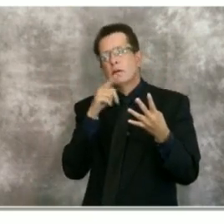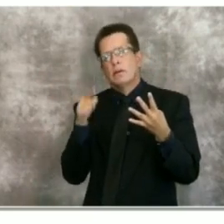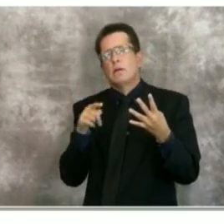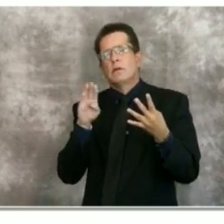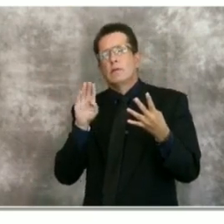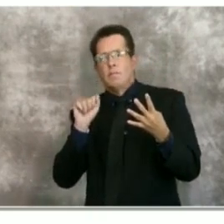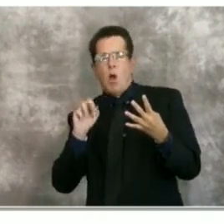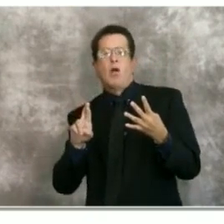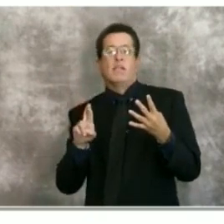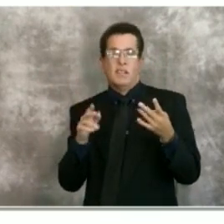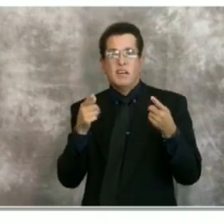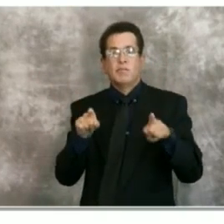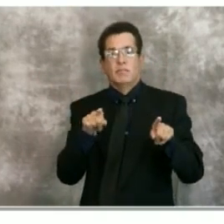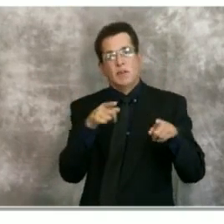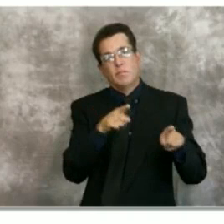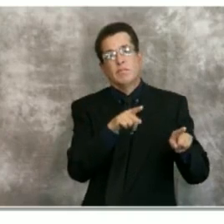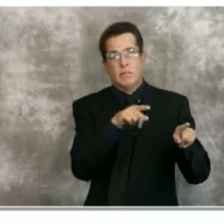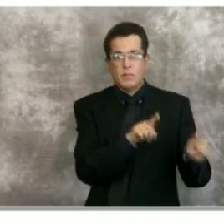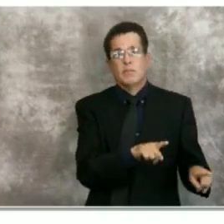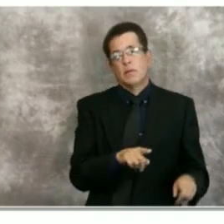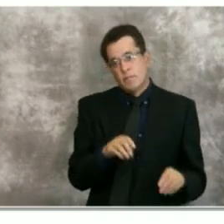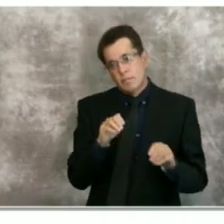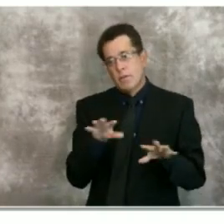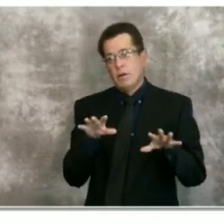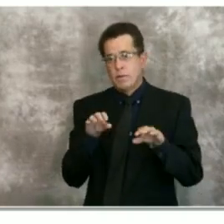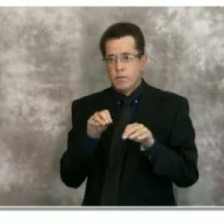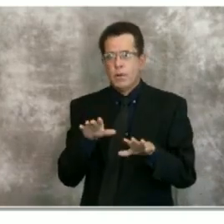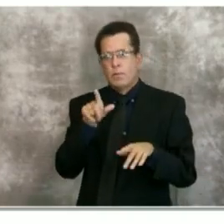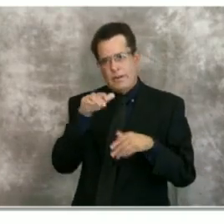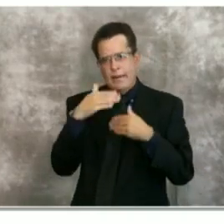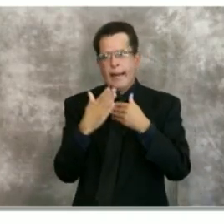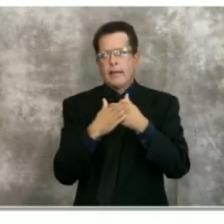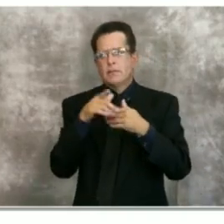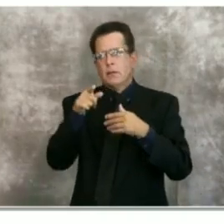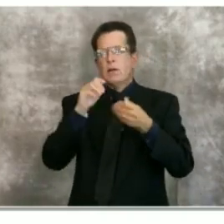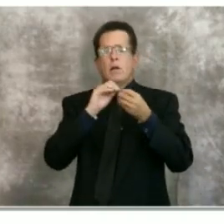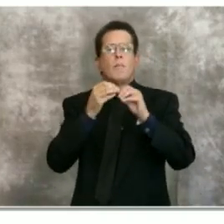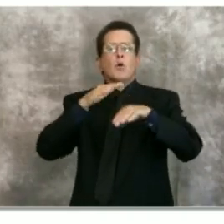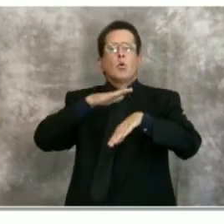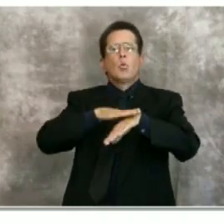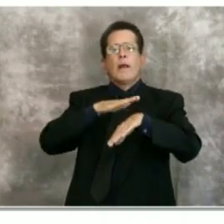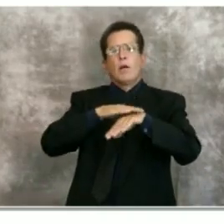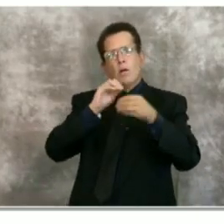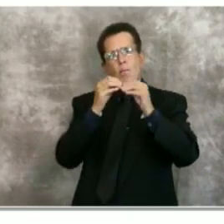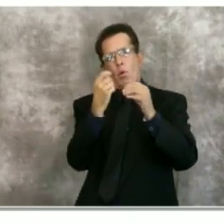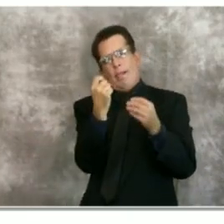LABORATORY ONE AND A HAIR SALON ONE BARBERSHOP AND ONE IN A RESTAURANT SLASH BAR. AND